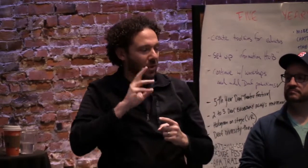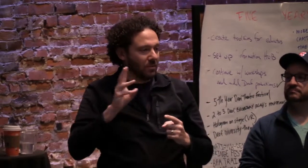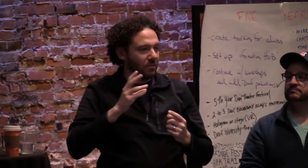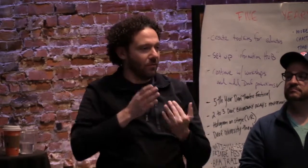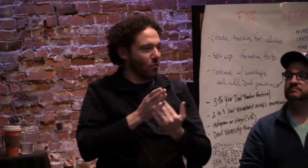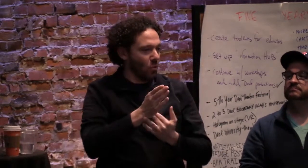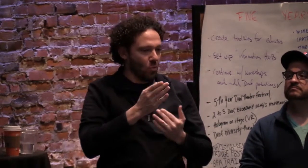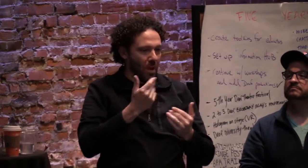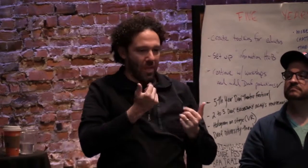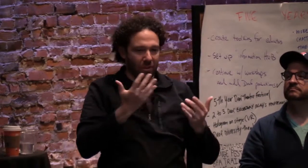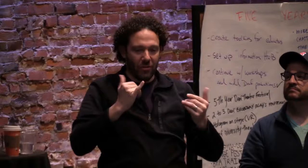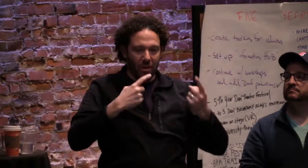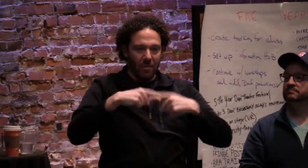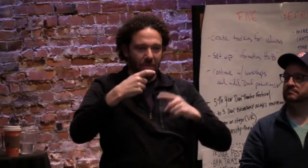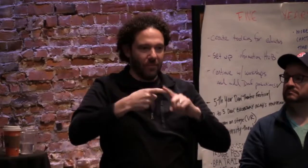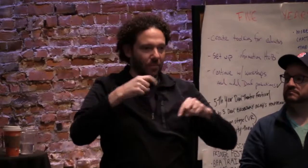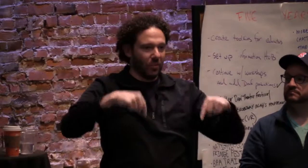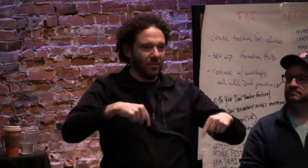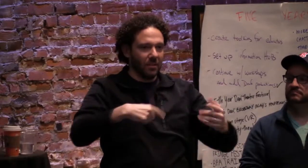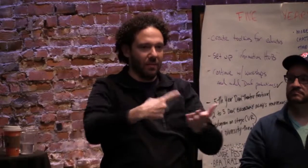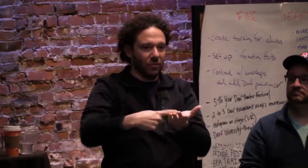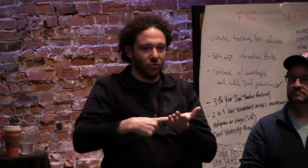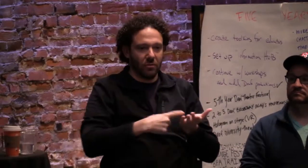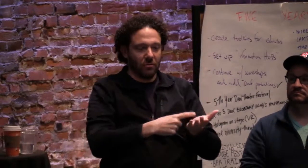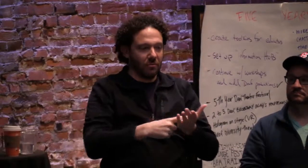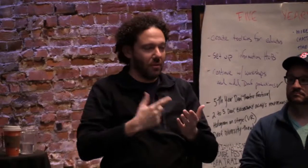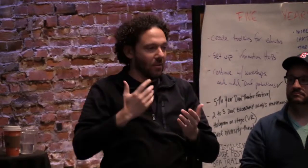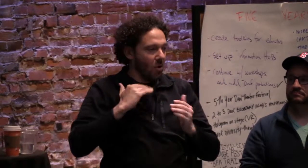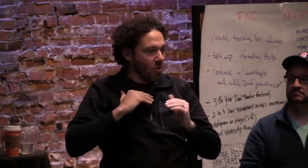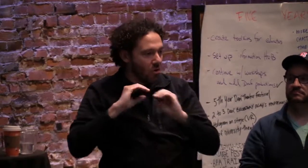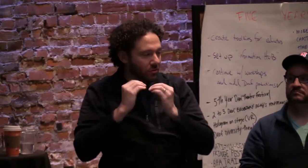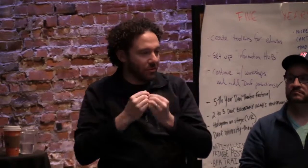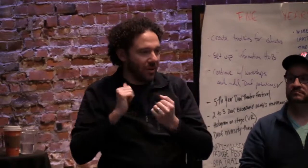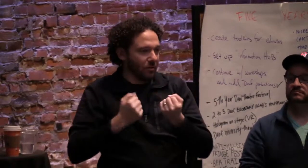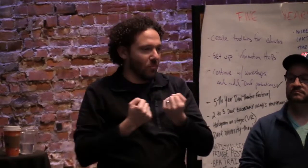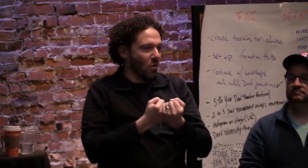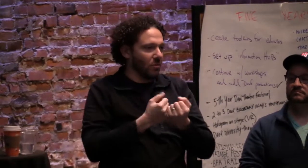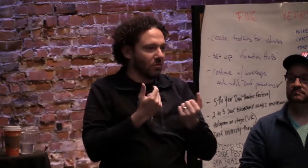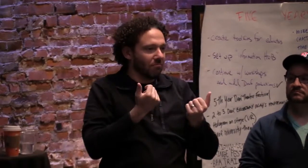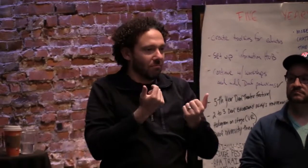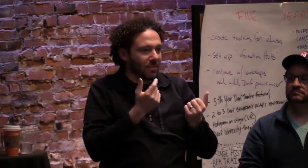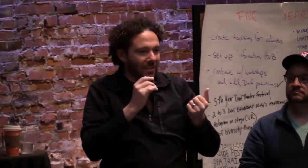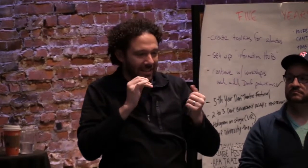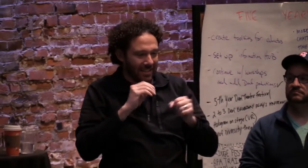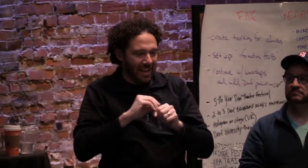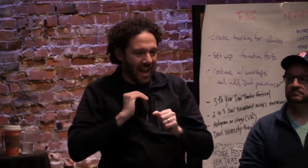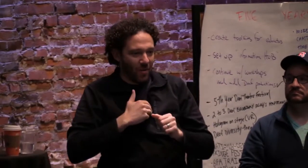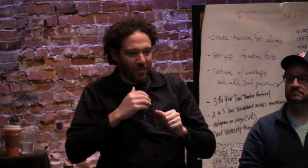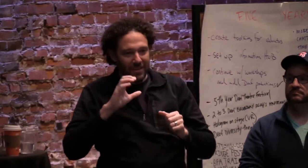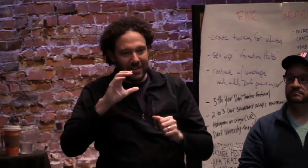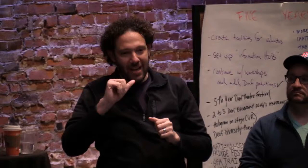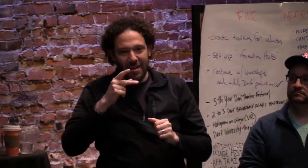that come my way through Deaf West that springs from the work we've done together, here.